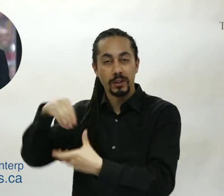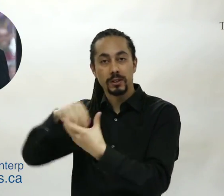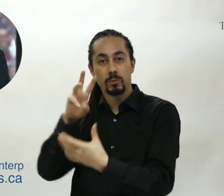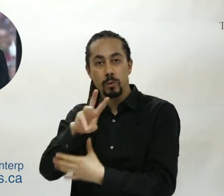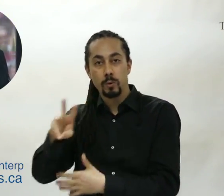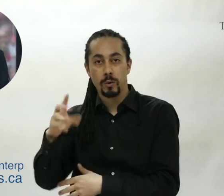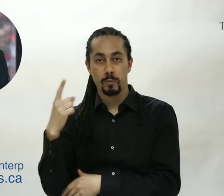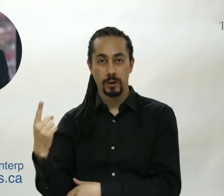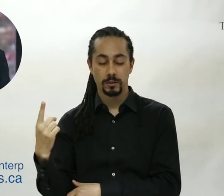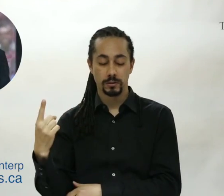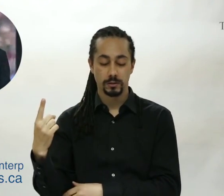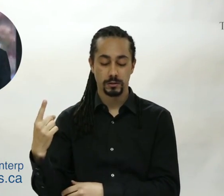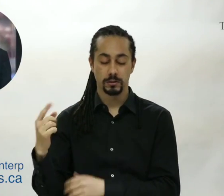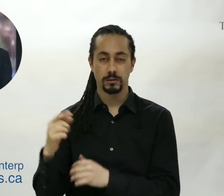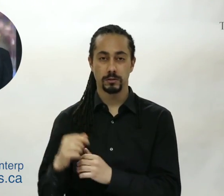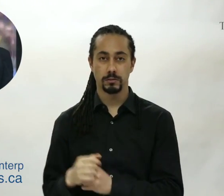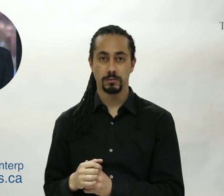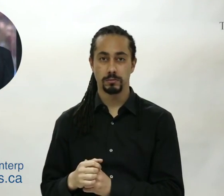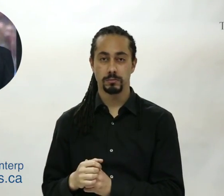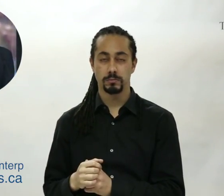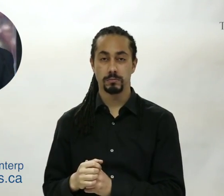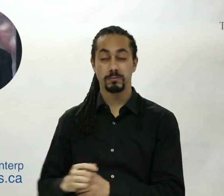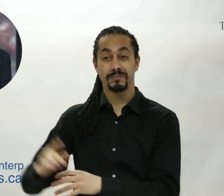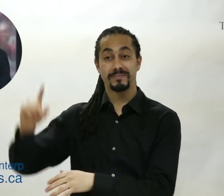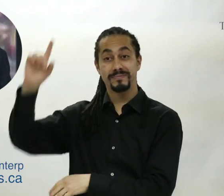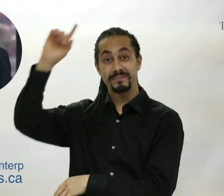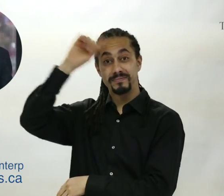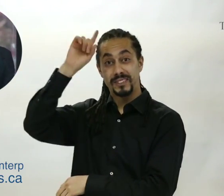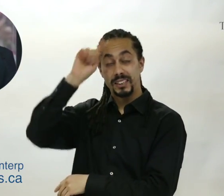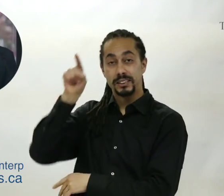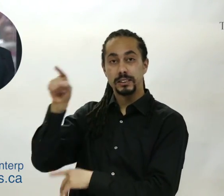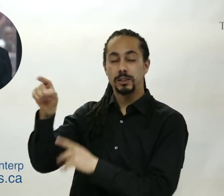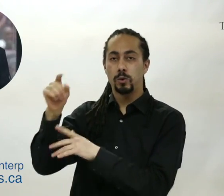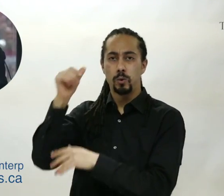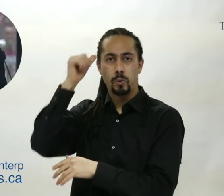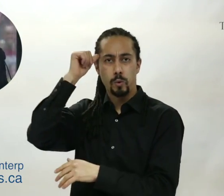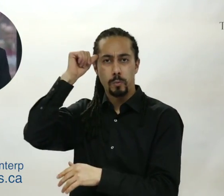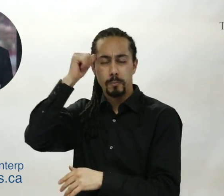Nelson Mandela reminds us that it always